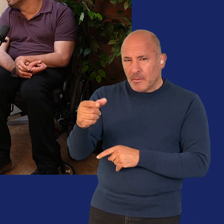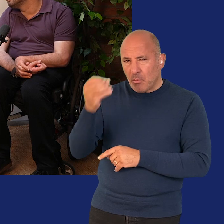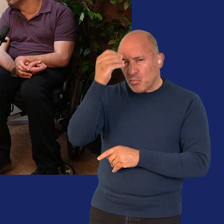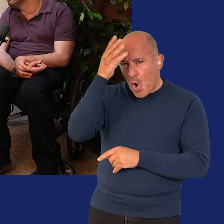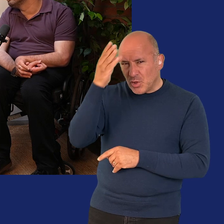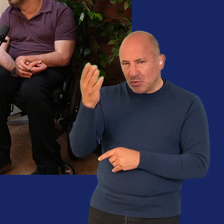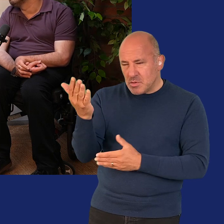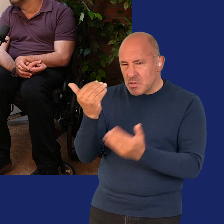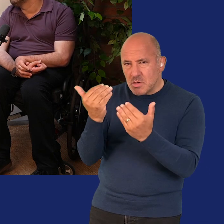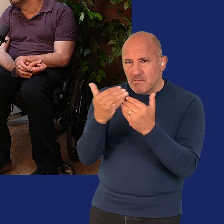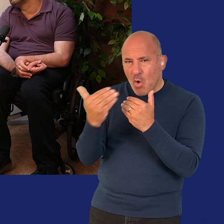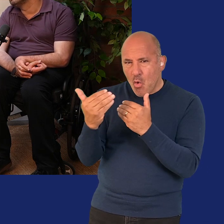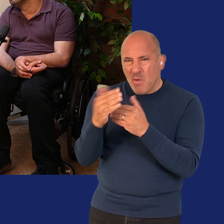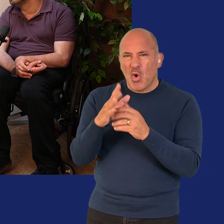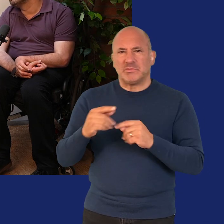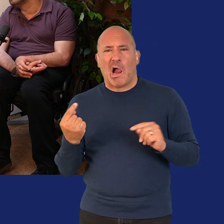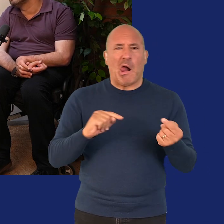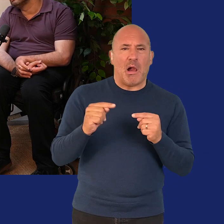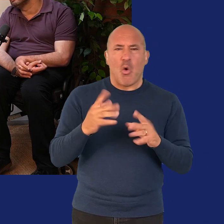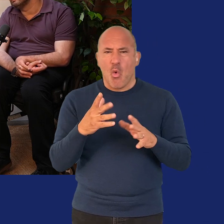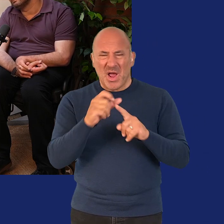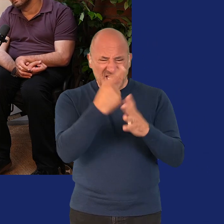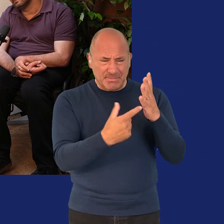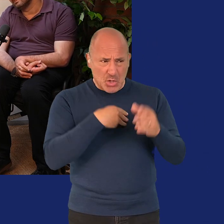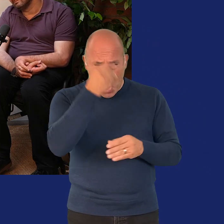of topical, or can I learn more about disability or can I learn more about